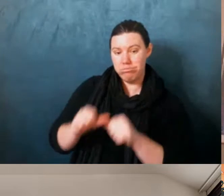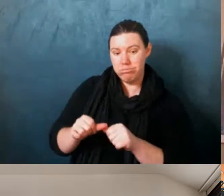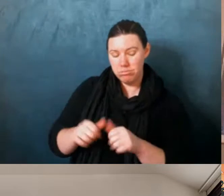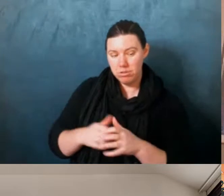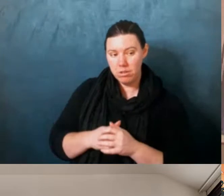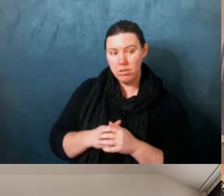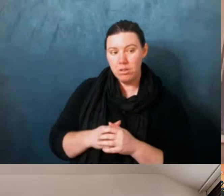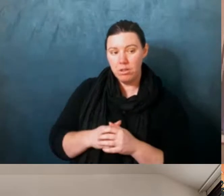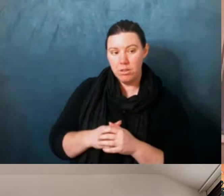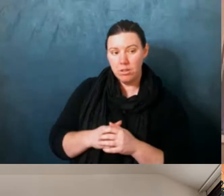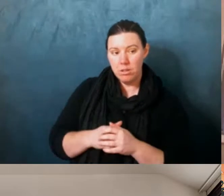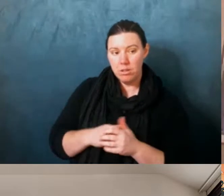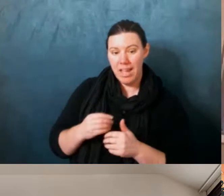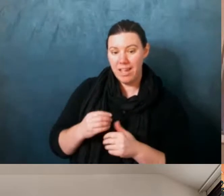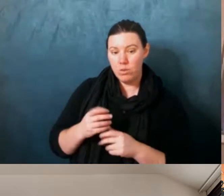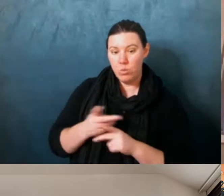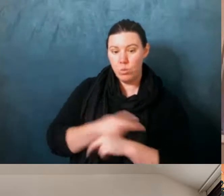have been around behavioral health.